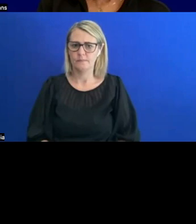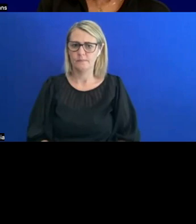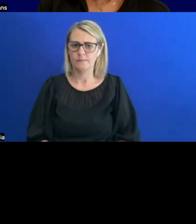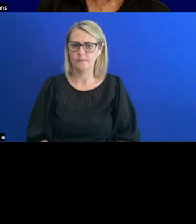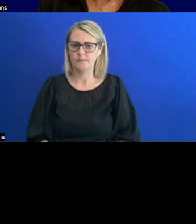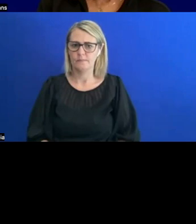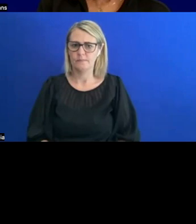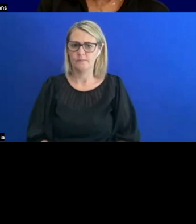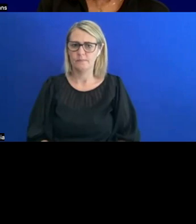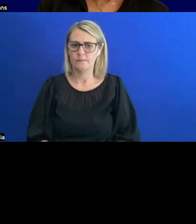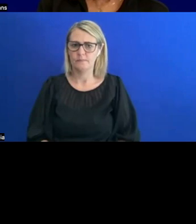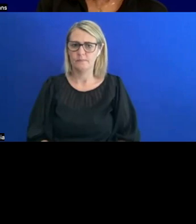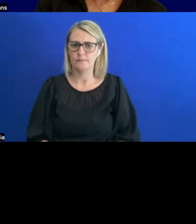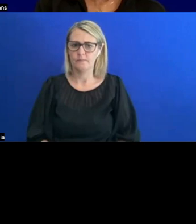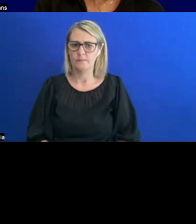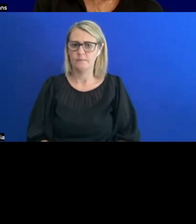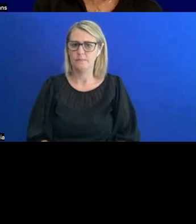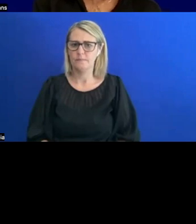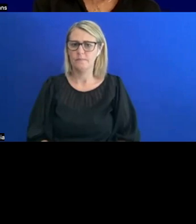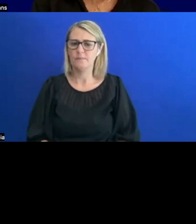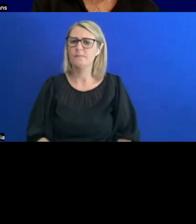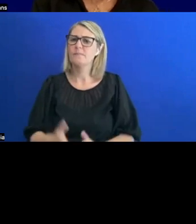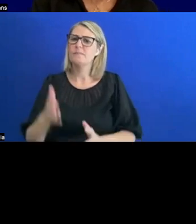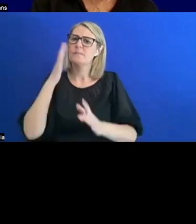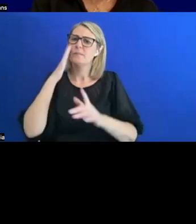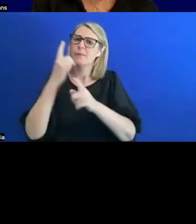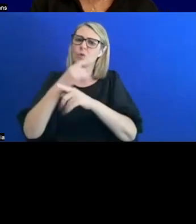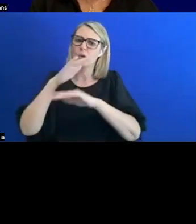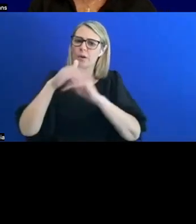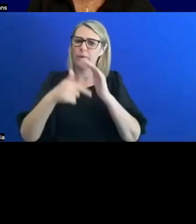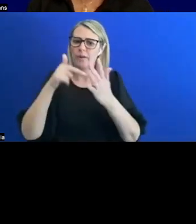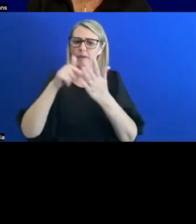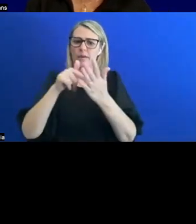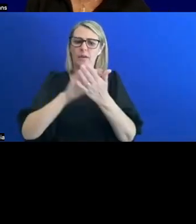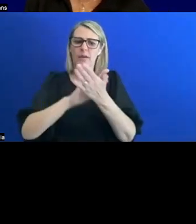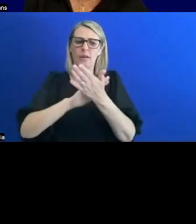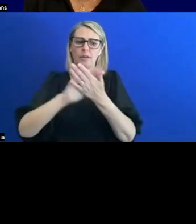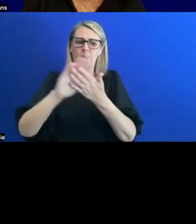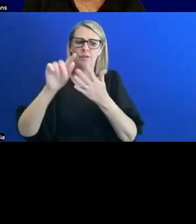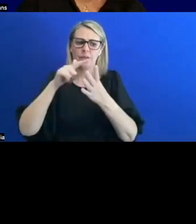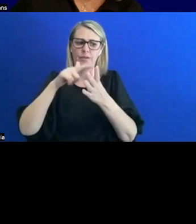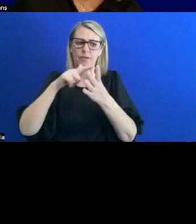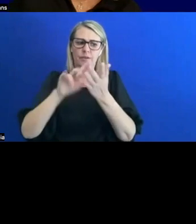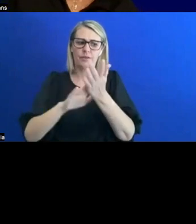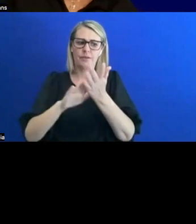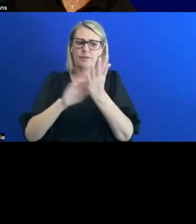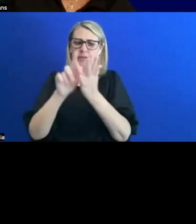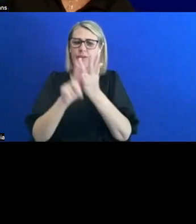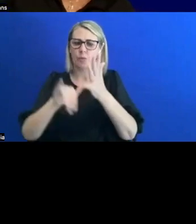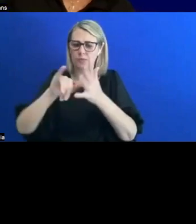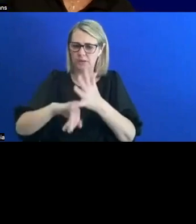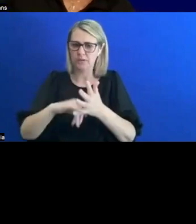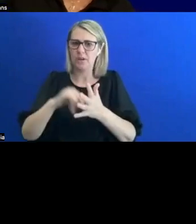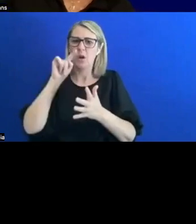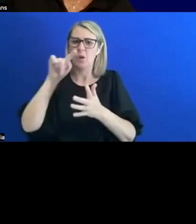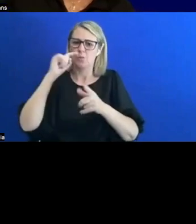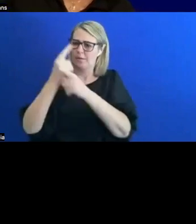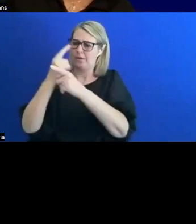When we talk about the thalamus, for our purposes, we’re going to think of the thalamus as part of the limbic system.